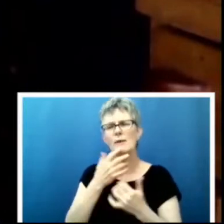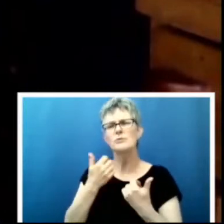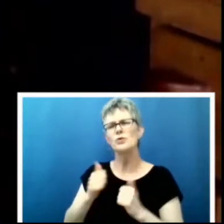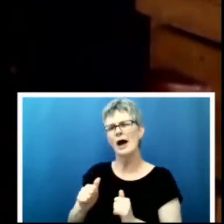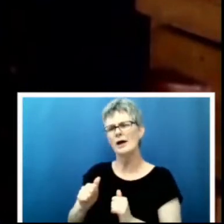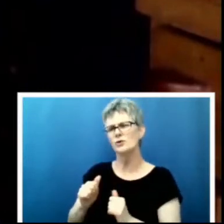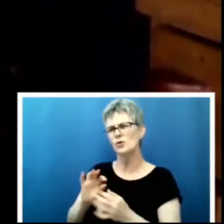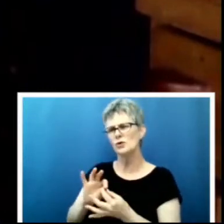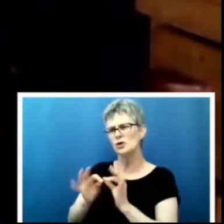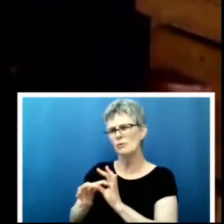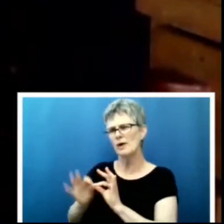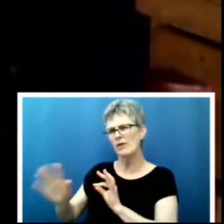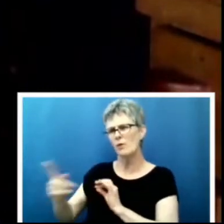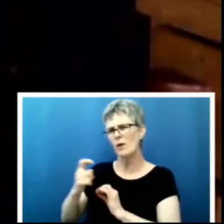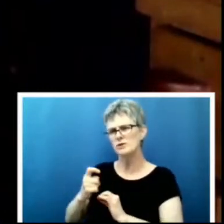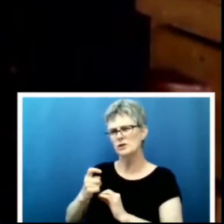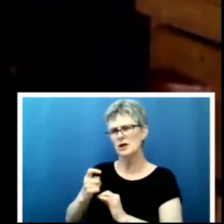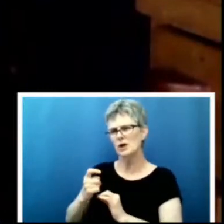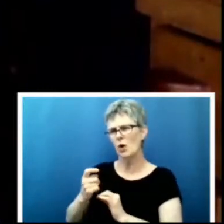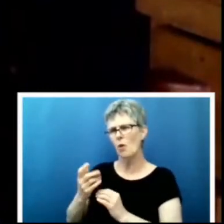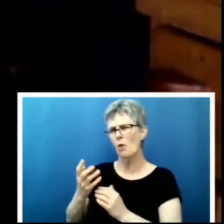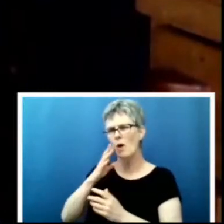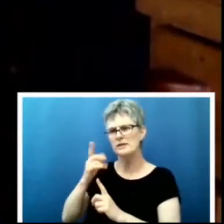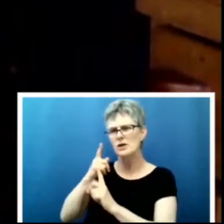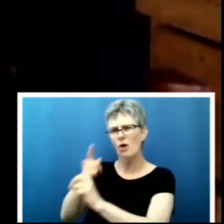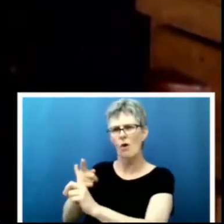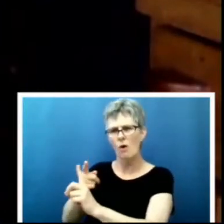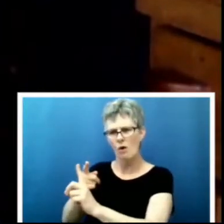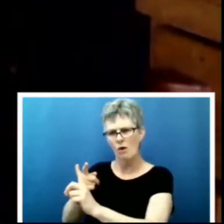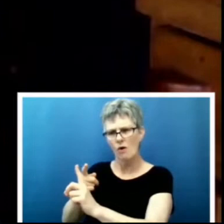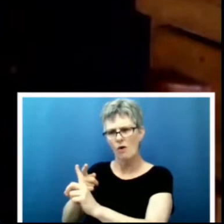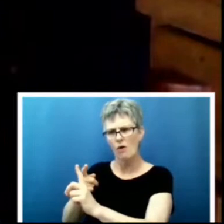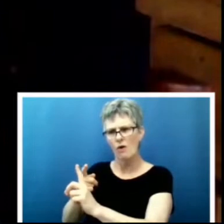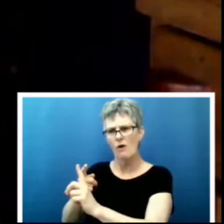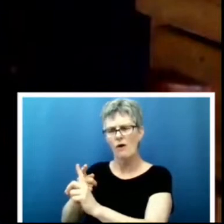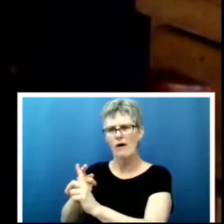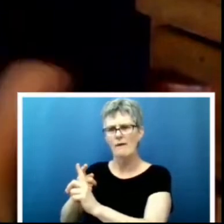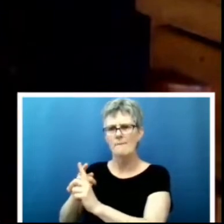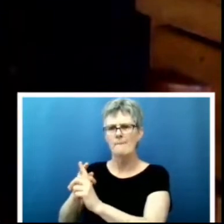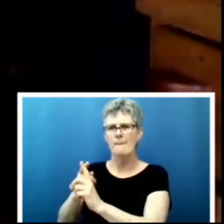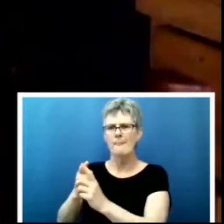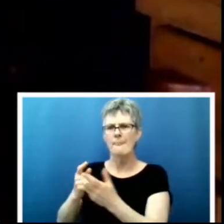because I think the intention behind it is more if there's a way, like how, what are best practices